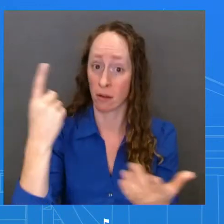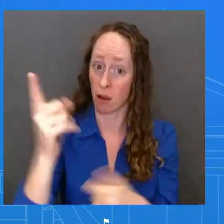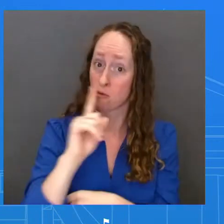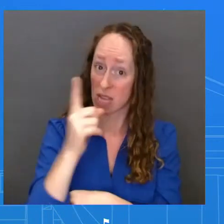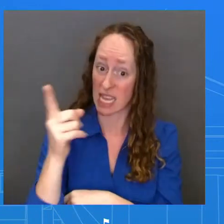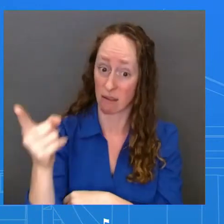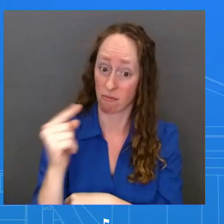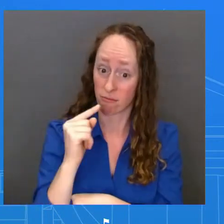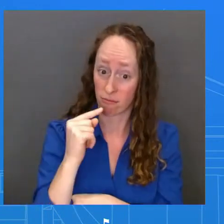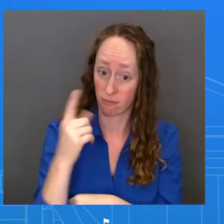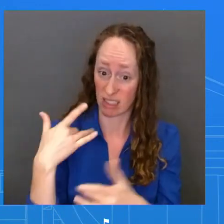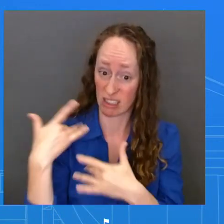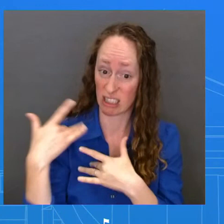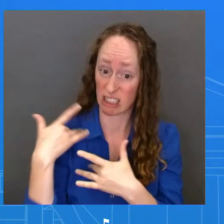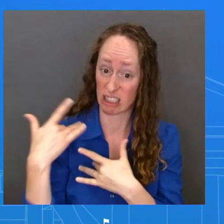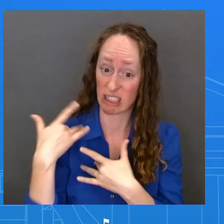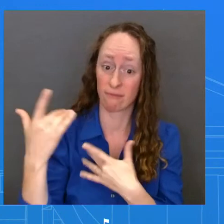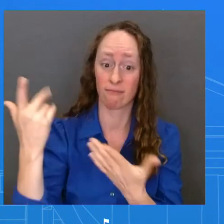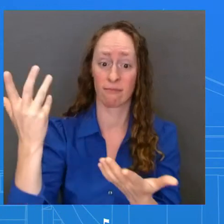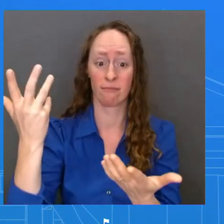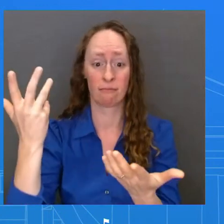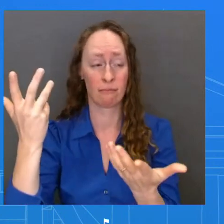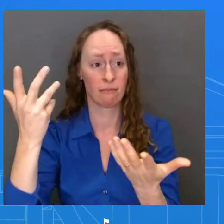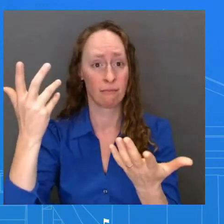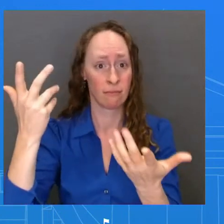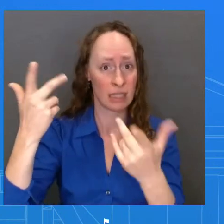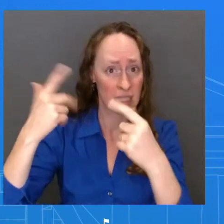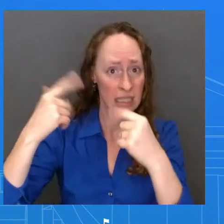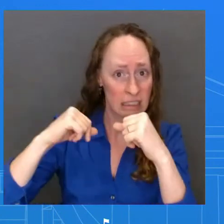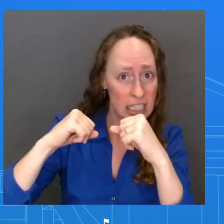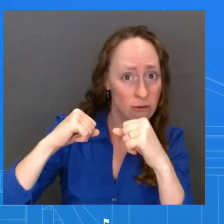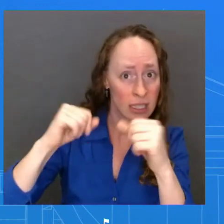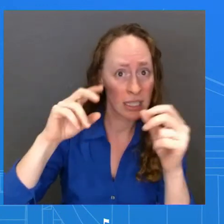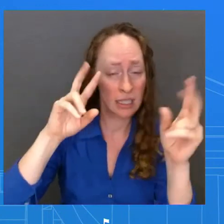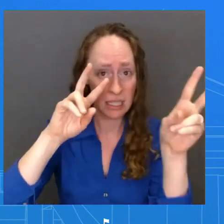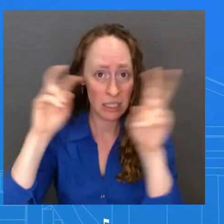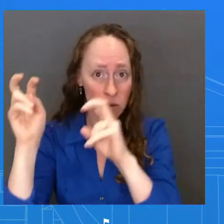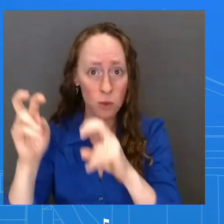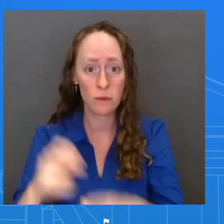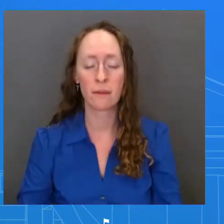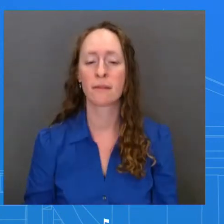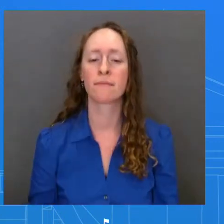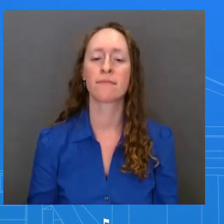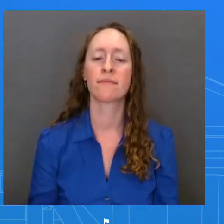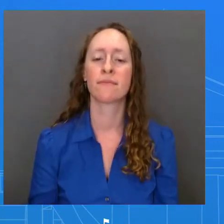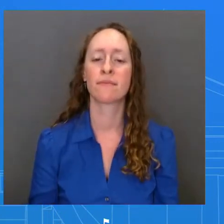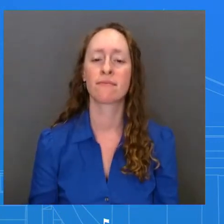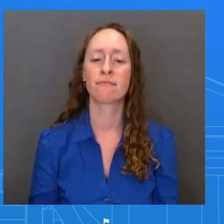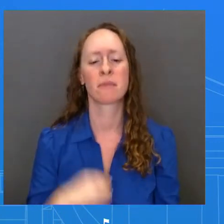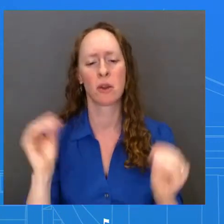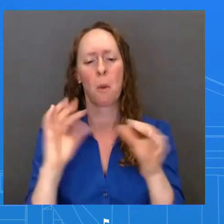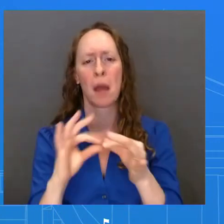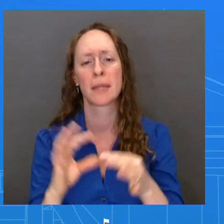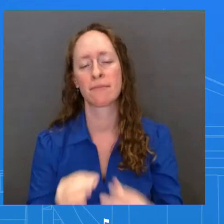Mr. Sullivan: I don't have any comment on that. Yeah. The Press: Thank you, Jake. Could you just clarify if the U.S. has authorized the transfer